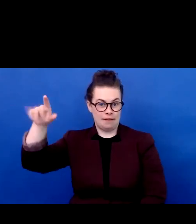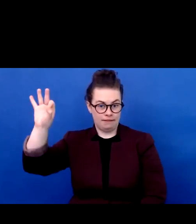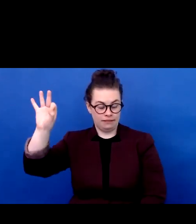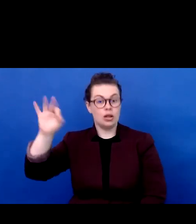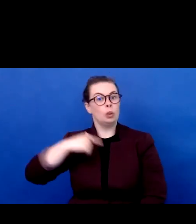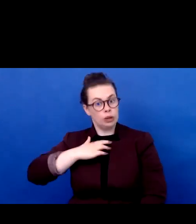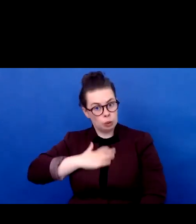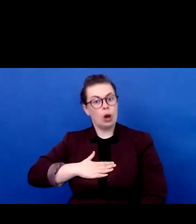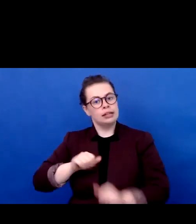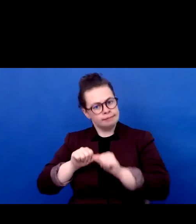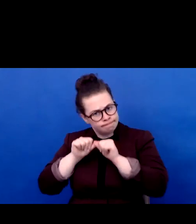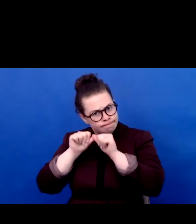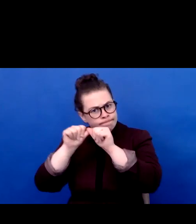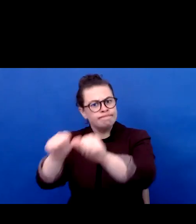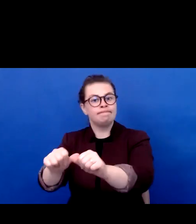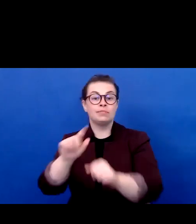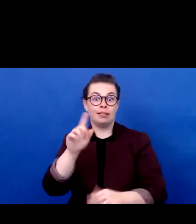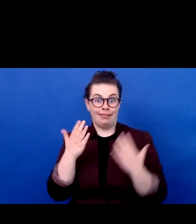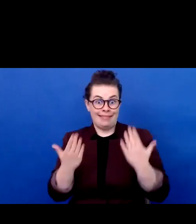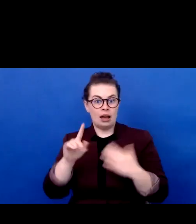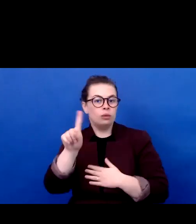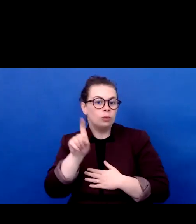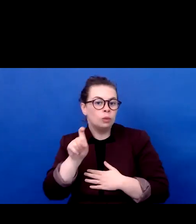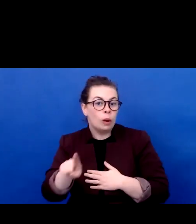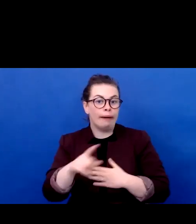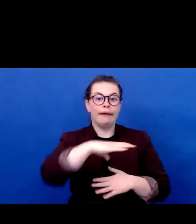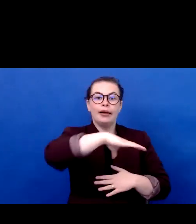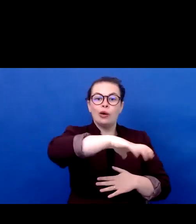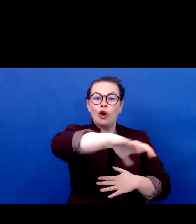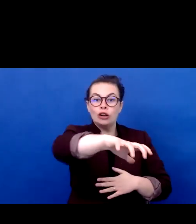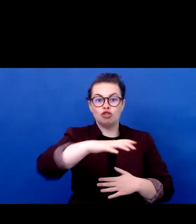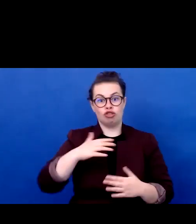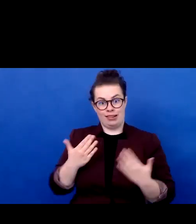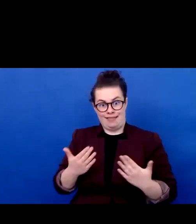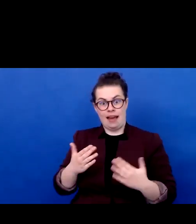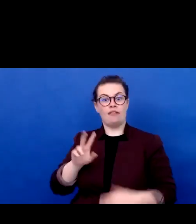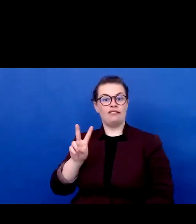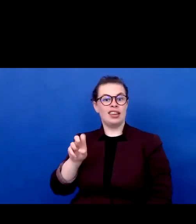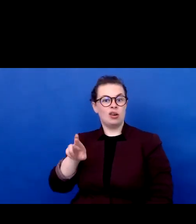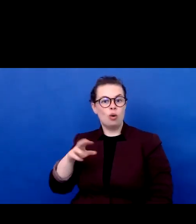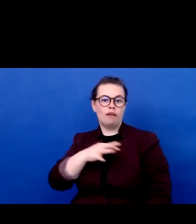governments are putting together to submit their reports for the hlpf and they i mean the national